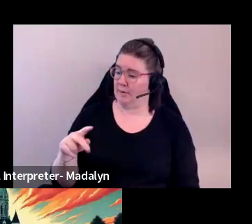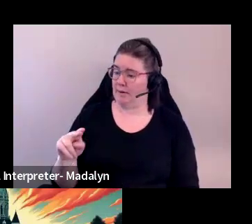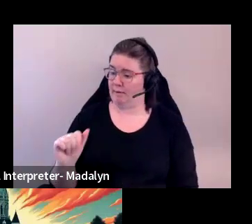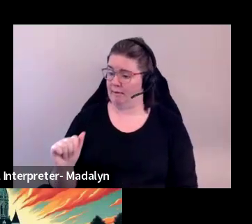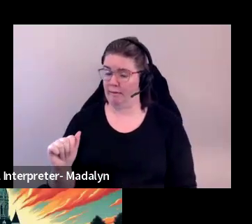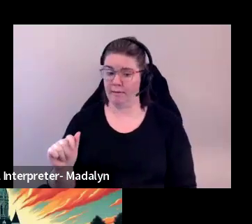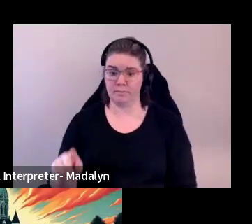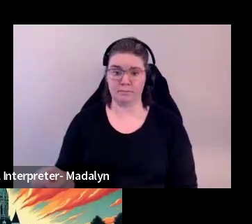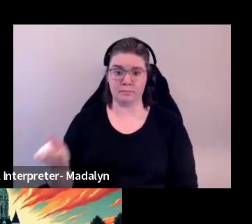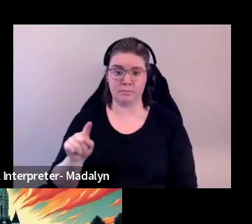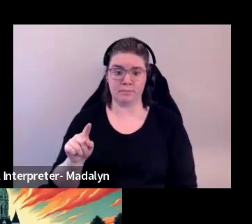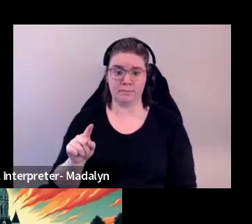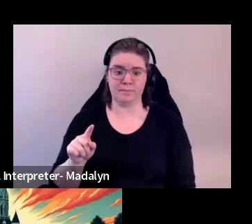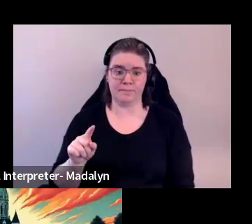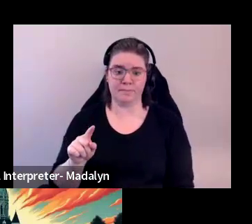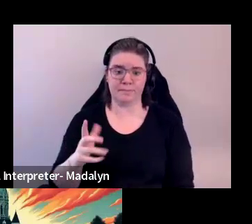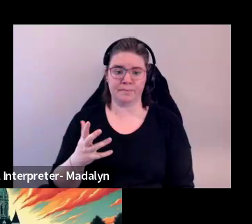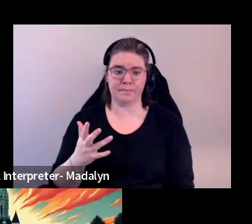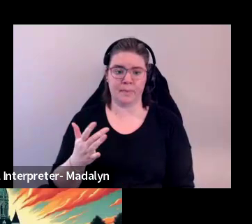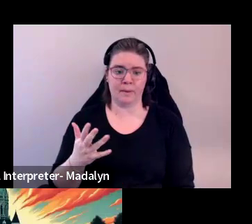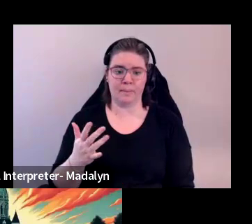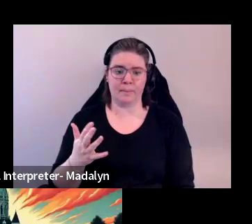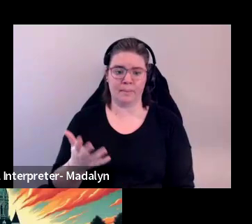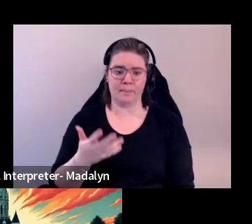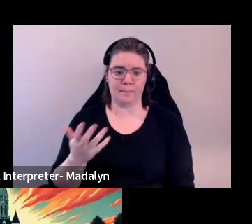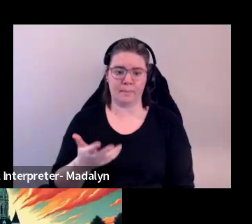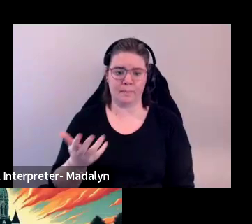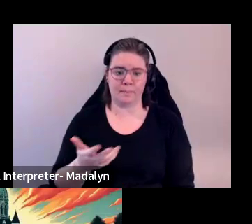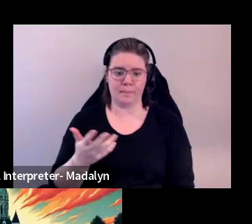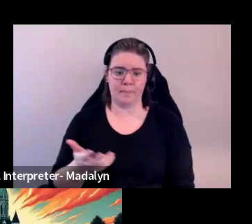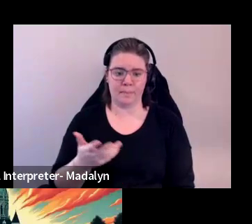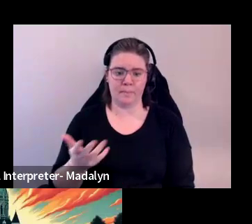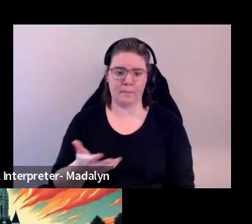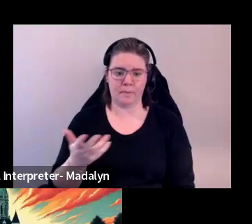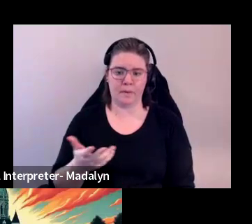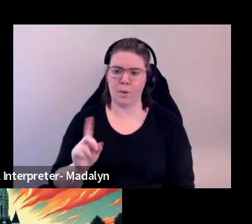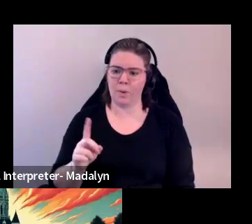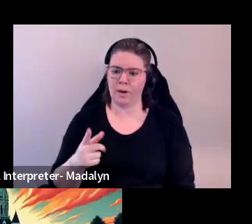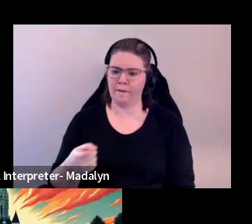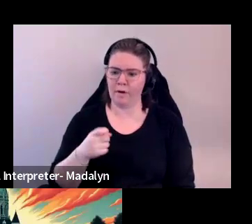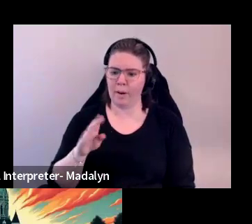Tom Olin: our! Our! Where? What are you all like? Tom Olin: Where are you from? Brook. Tom Olin: California?